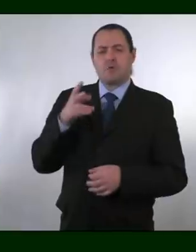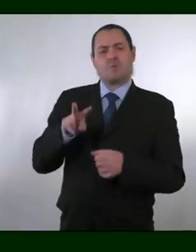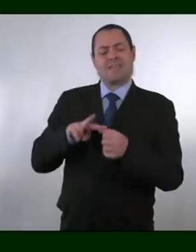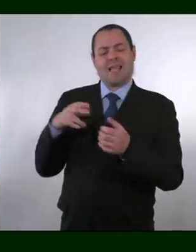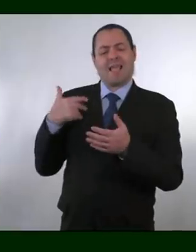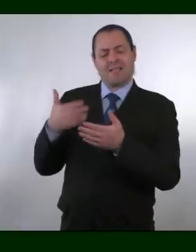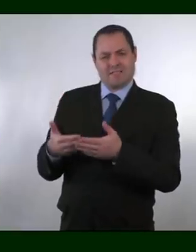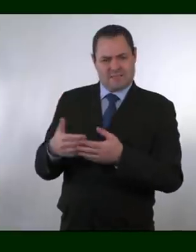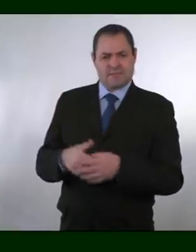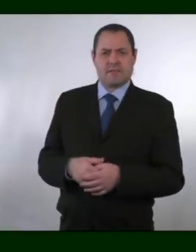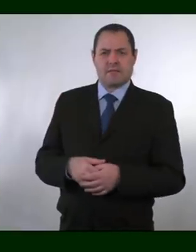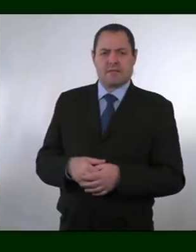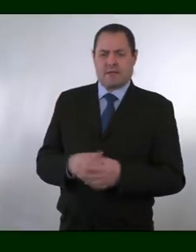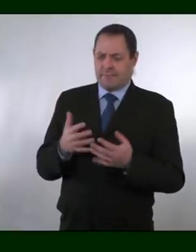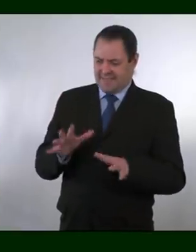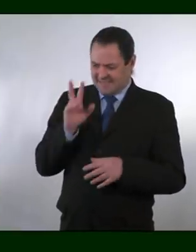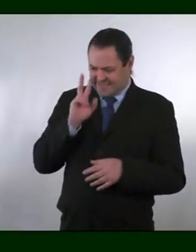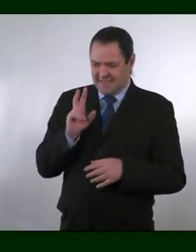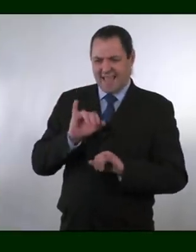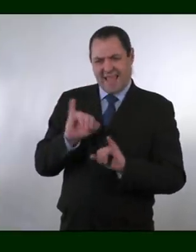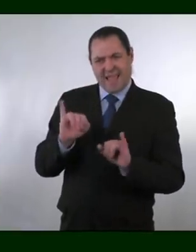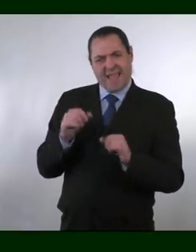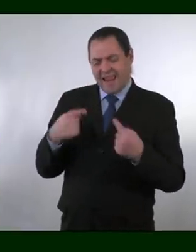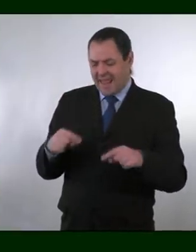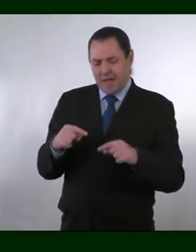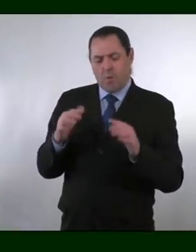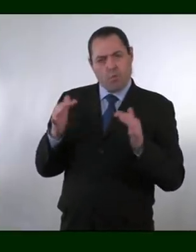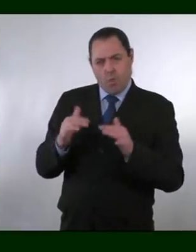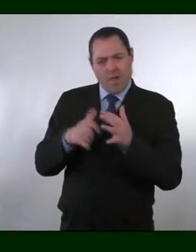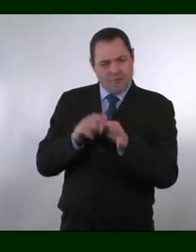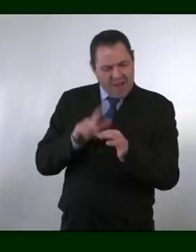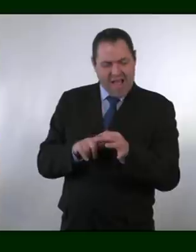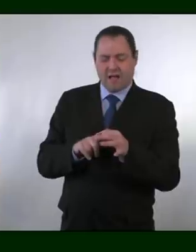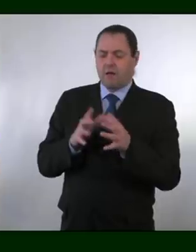an illegal war in Iraq, £9,000 tuition fees, the Windrush scandal, the rape clause and the